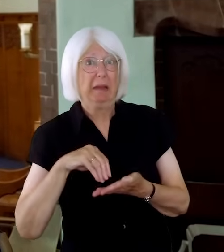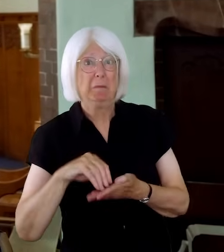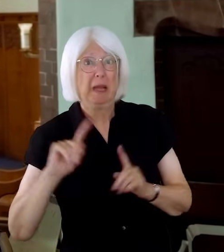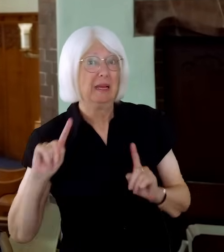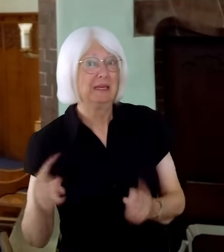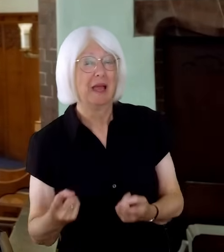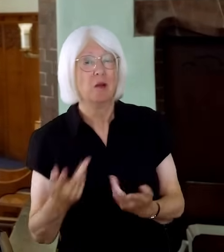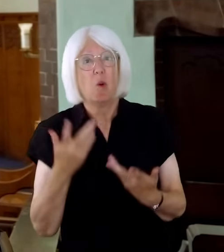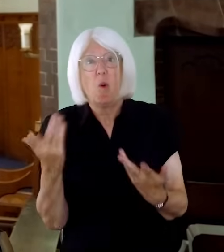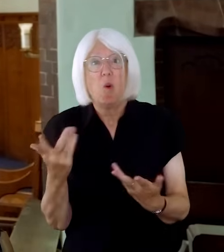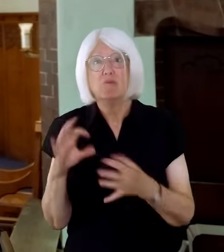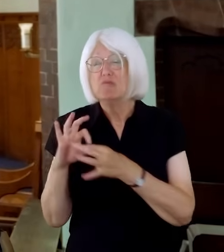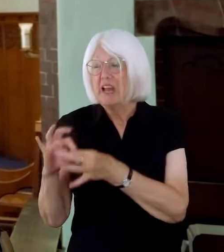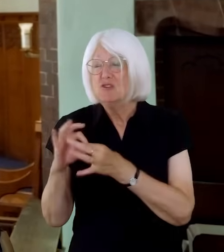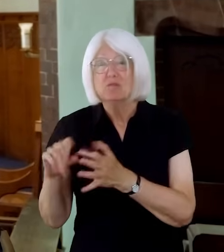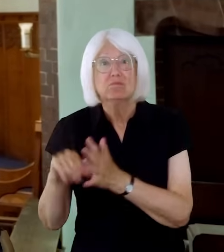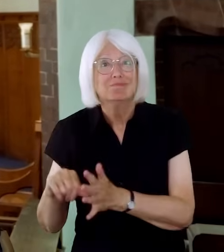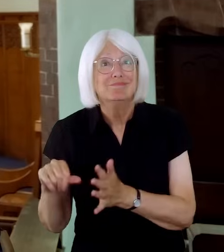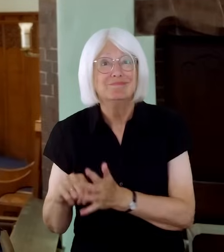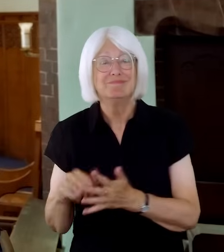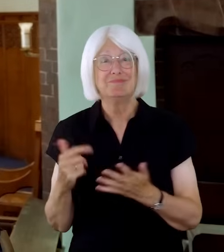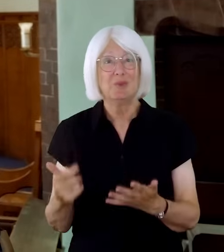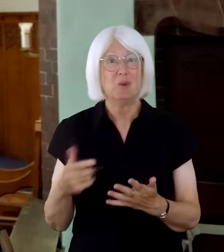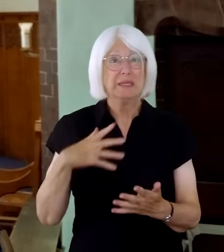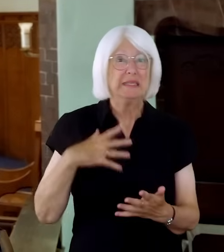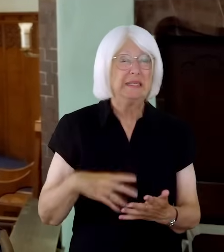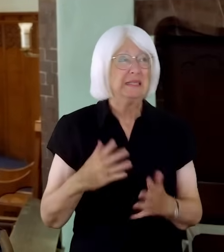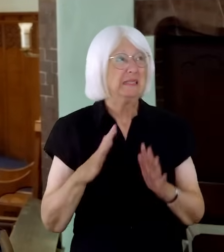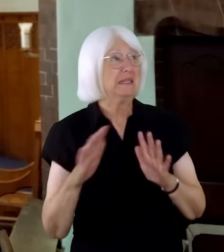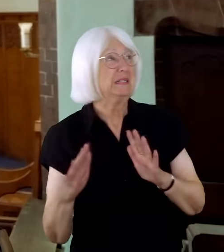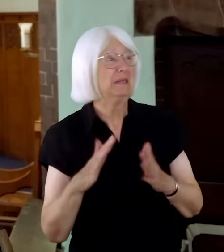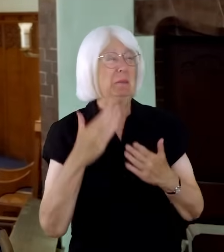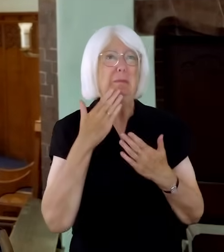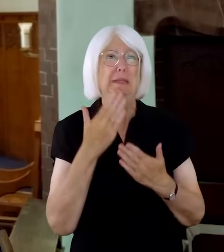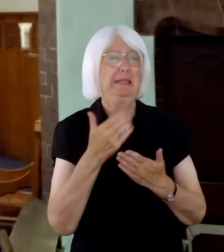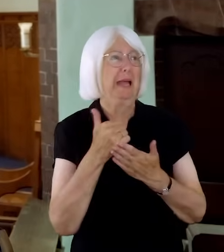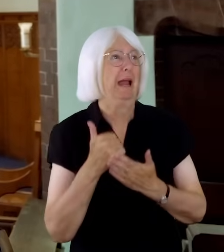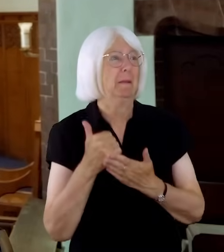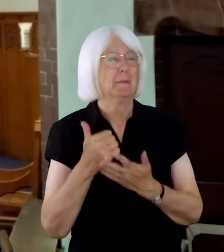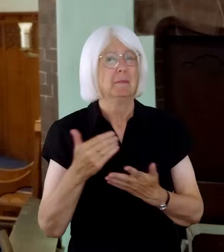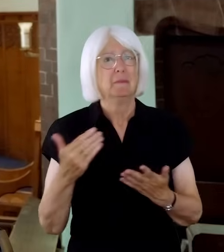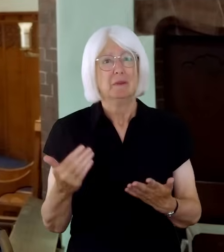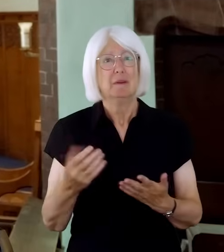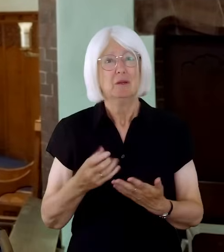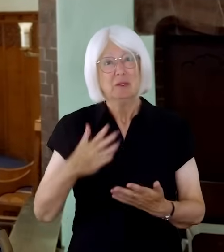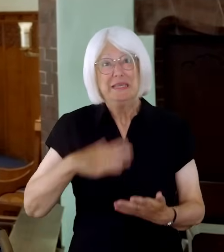or struggling in some kind of relationship difficulty, in need of a bit of a break and compassion,